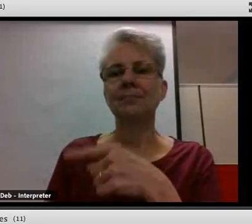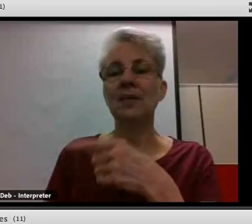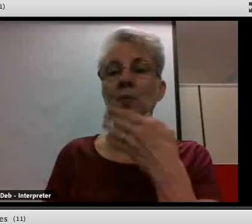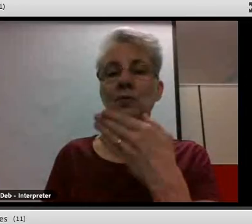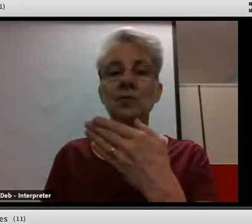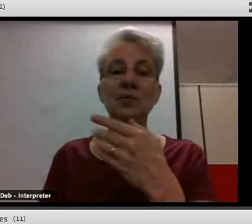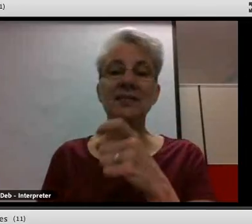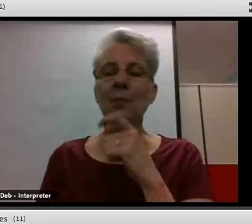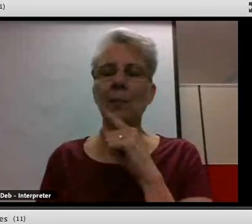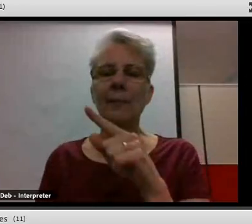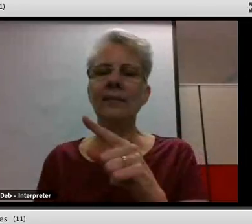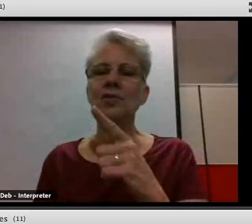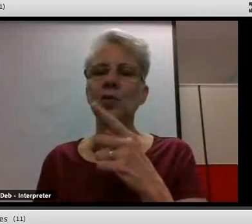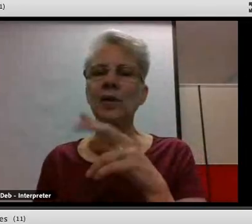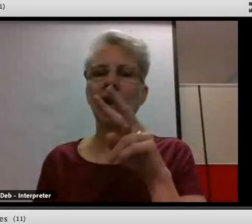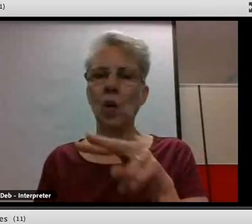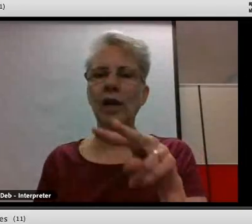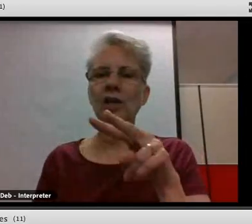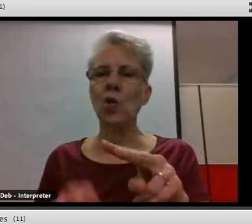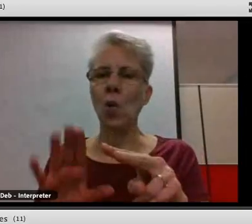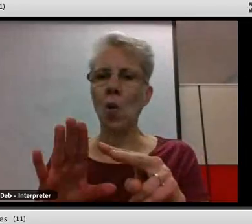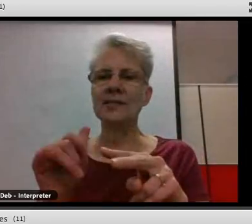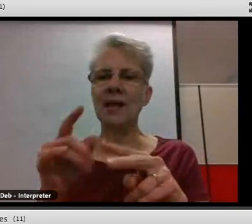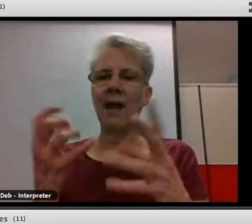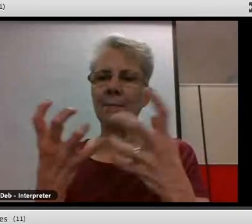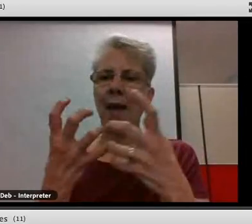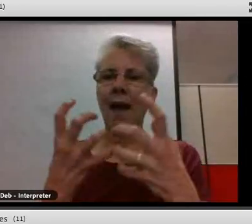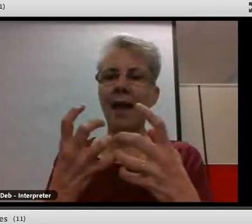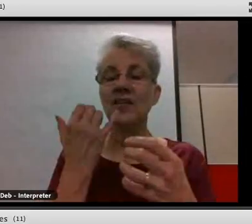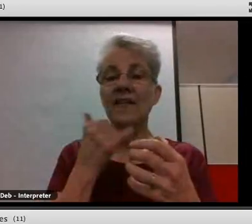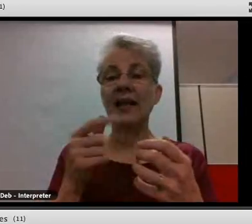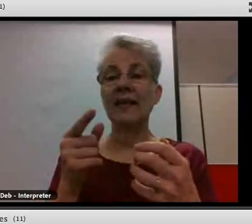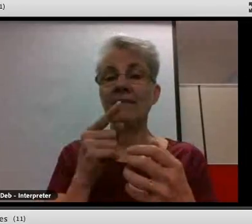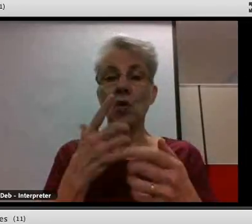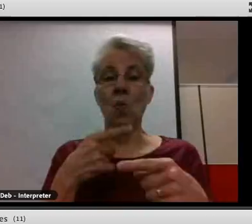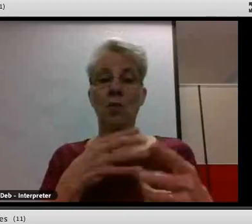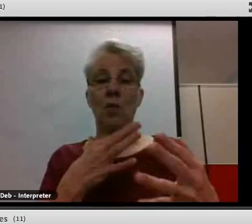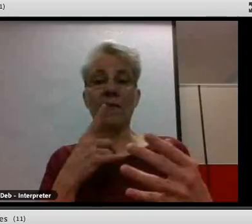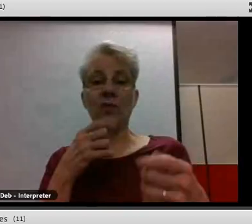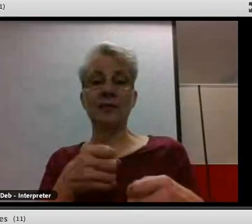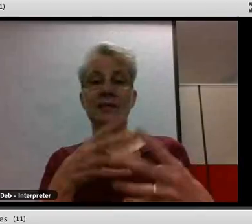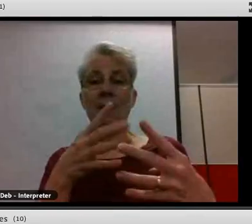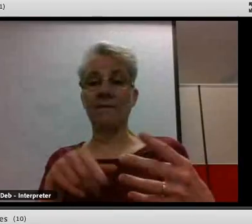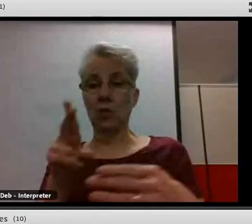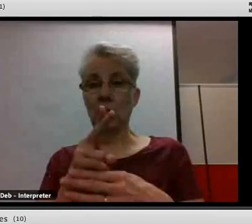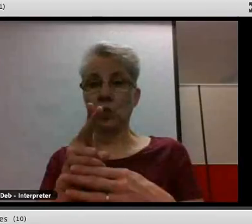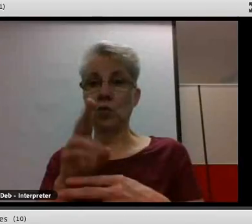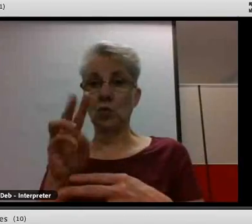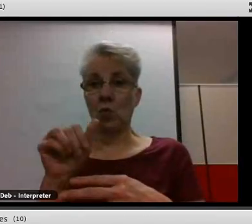you want to call it what it is. You know, call a spade a spade as my mom used to say.